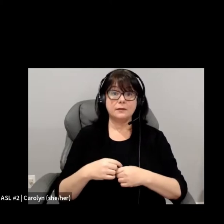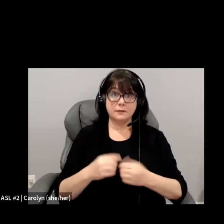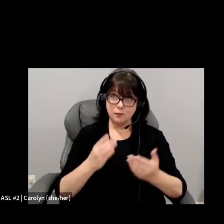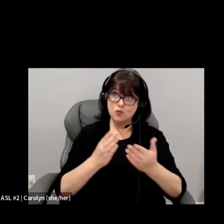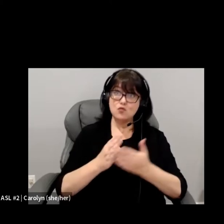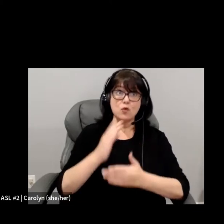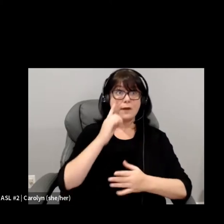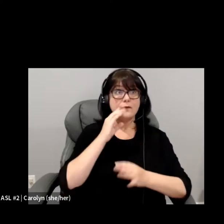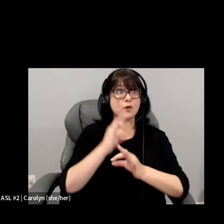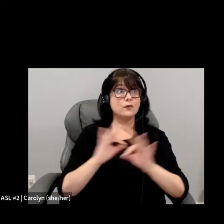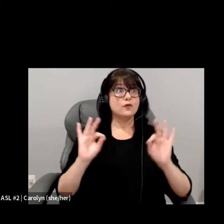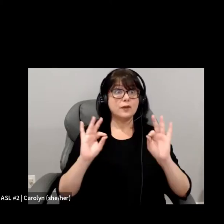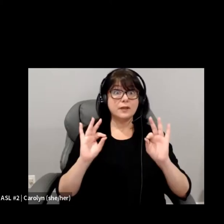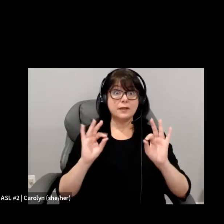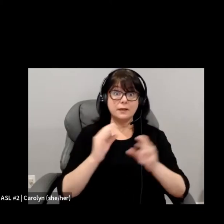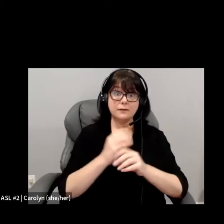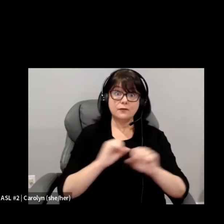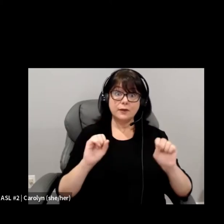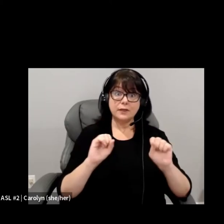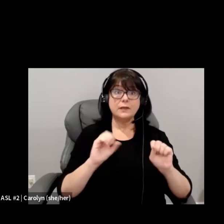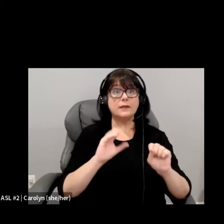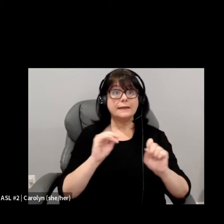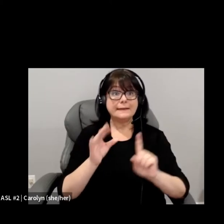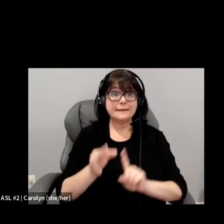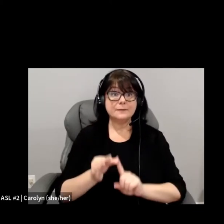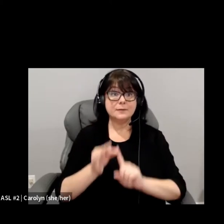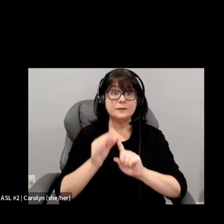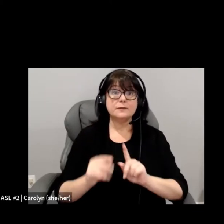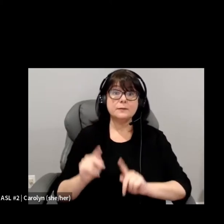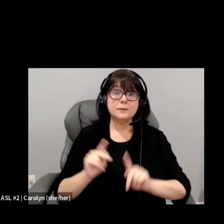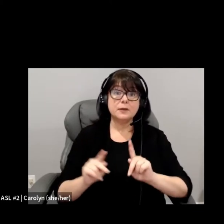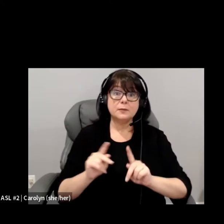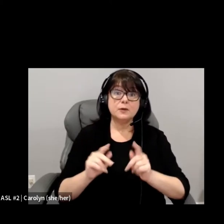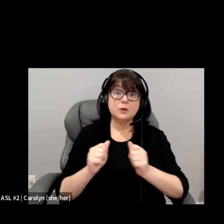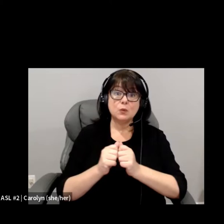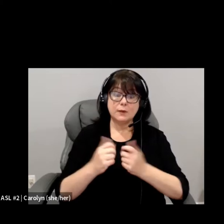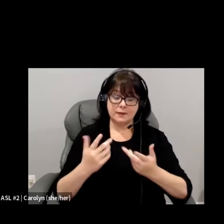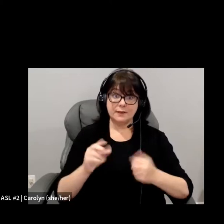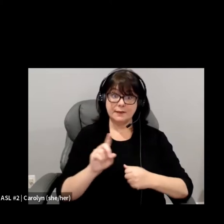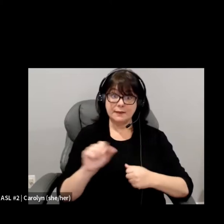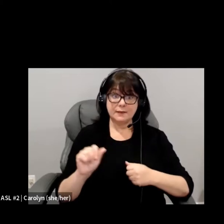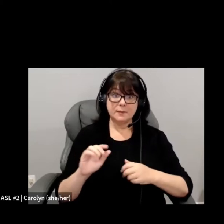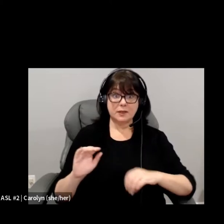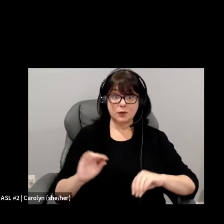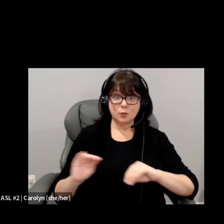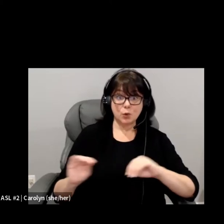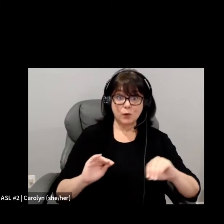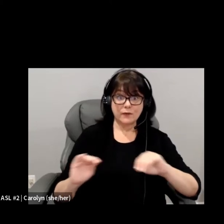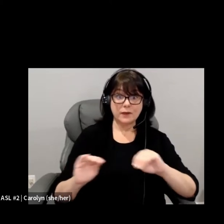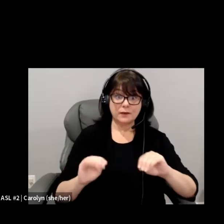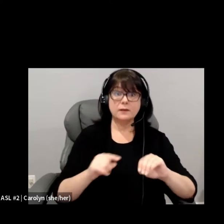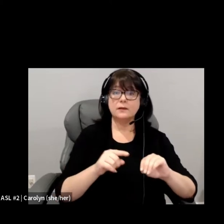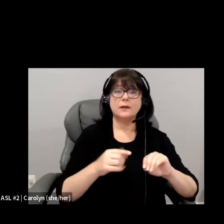THOSE WITH MOBILITY TYPE OF DISABILITIES, WAS EXPRESSLY LIMITED BY SECTION 16 OF THE